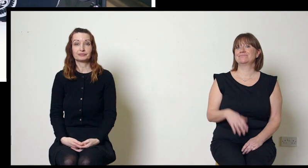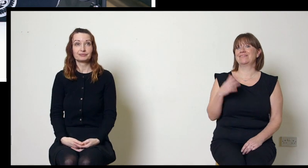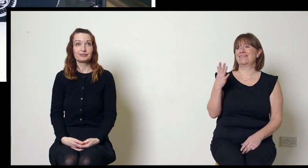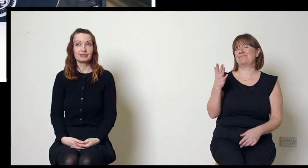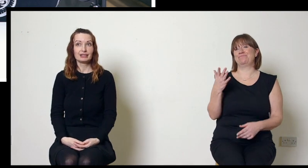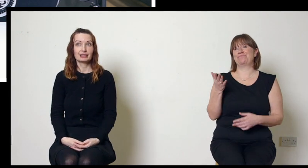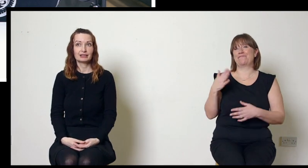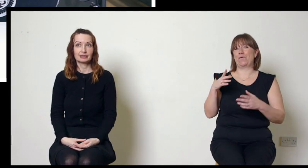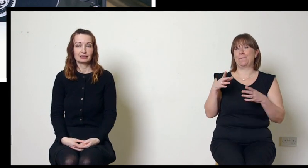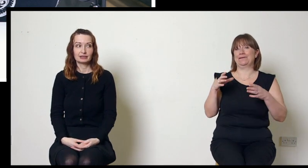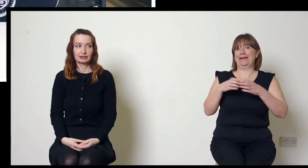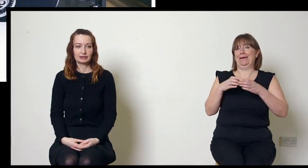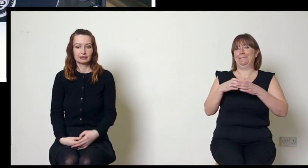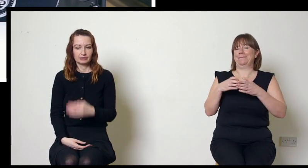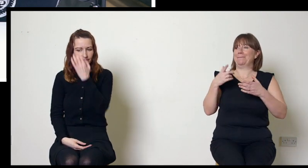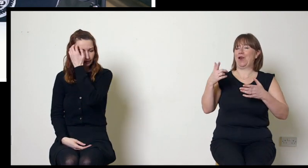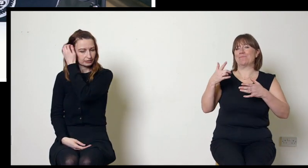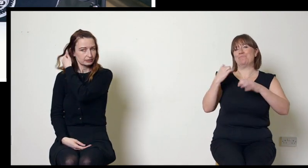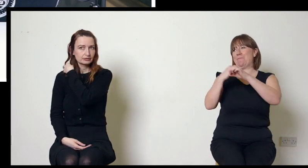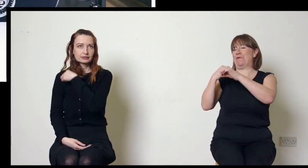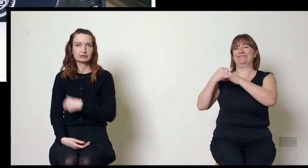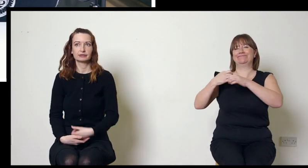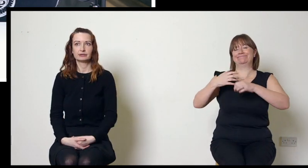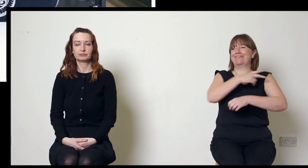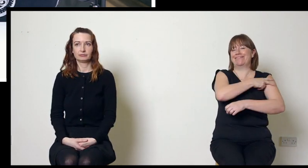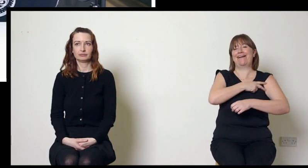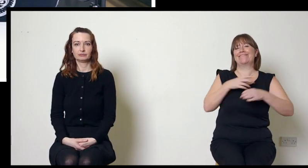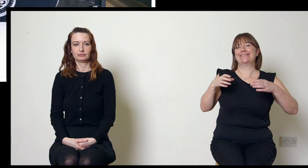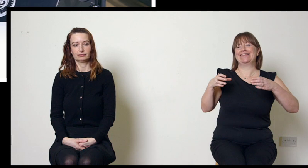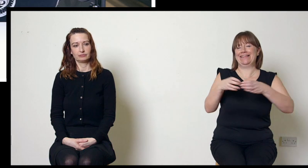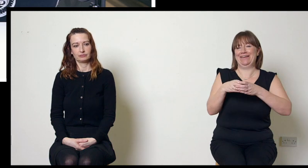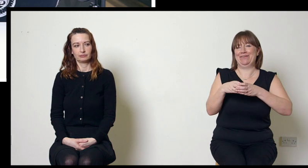and I'm going to blow the trumpets of the staff team here. Absolutely. Is that be even before Reasonable Adjustment.